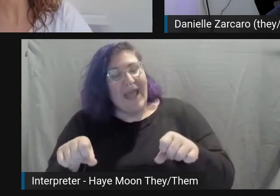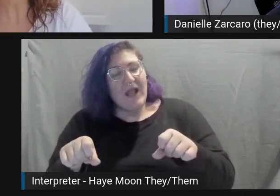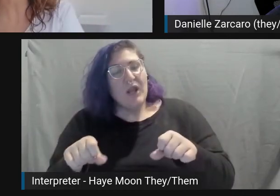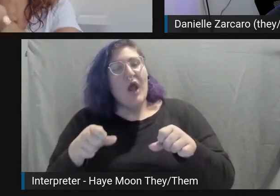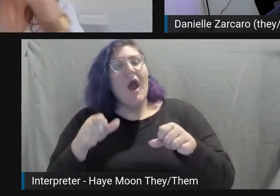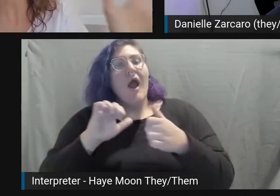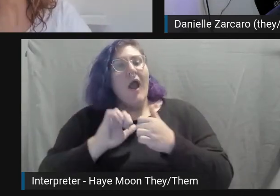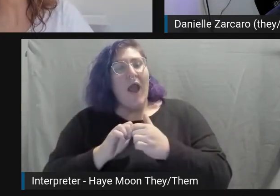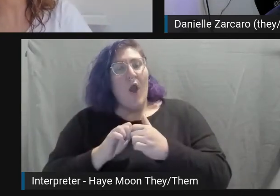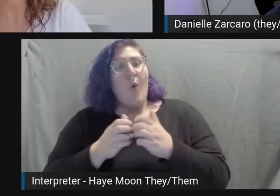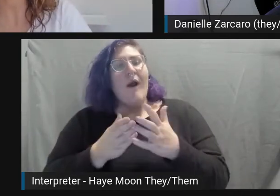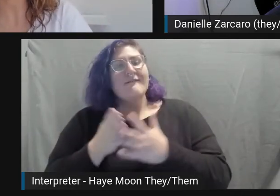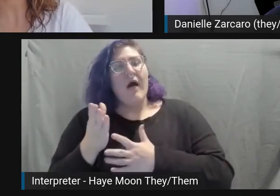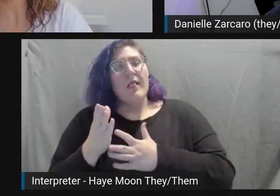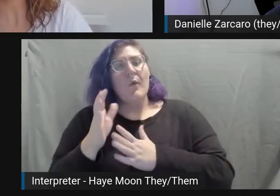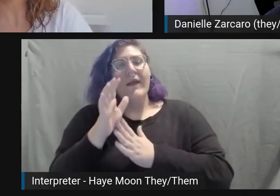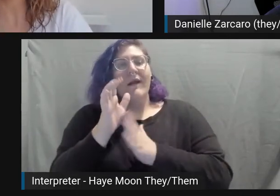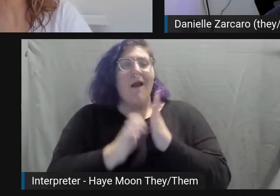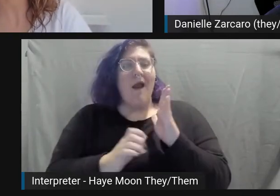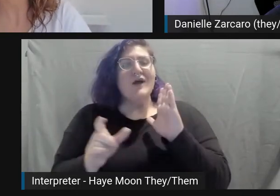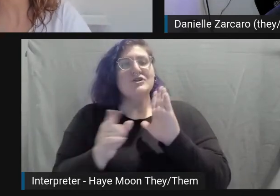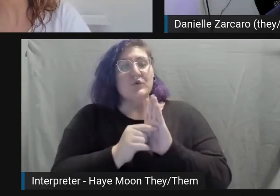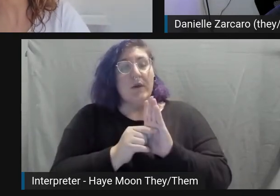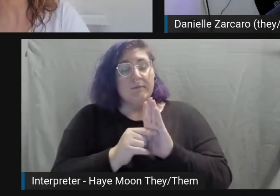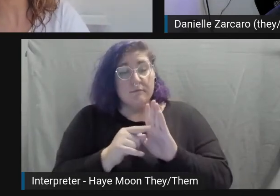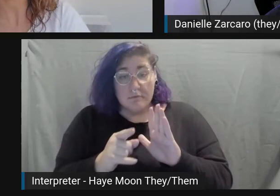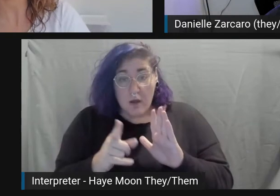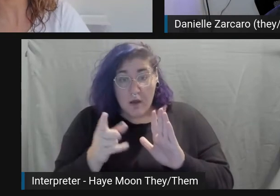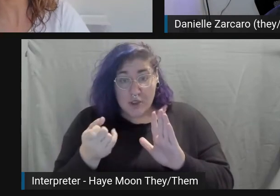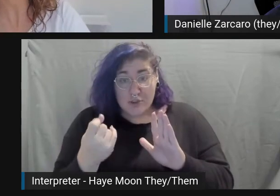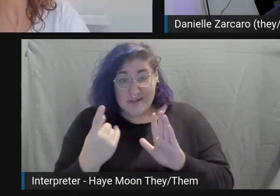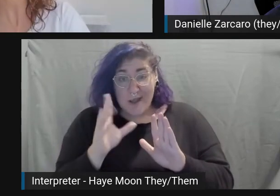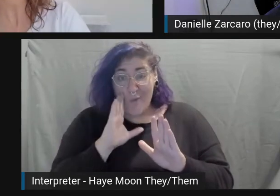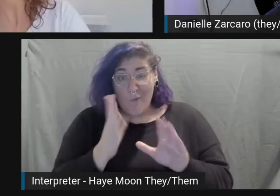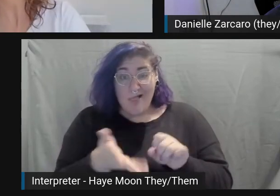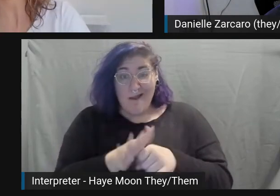Does it cover all the grounds of a manual tester? Are we coming to replace a manual tester? Absolutely not.